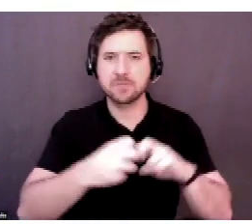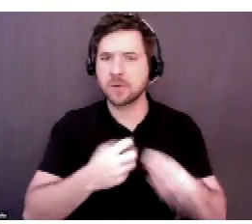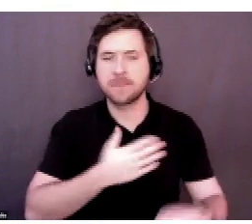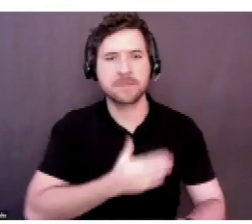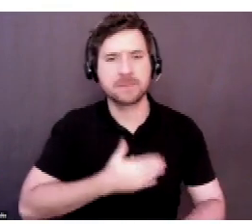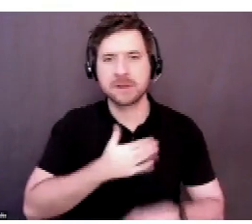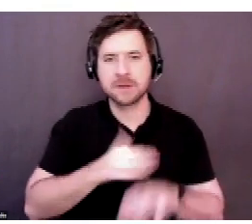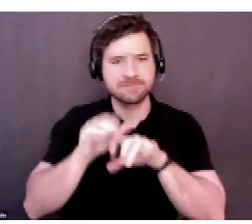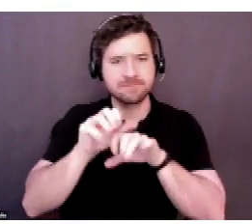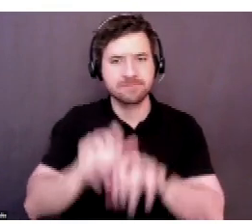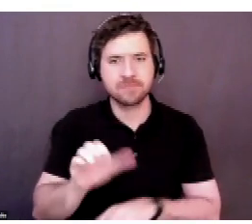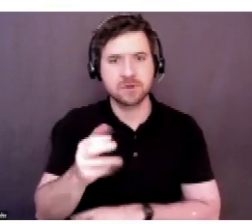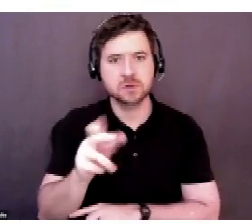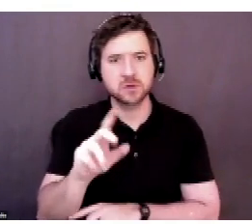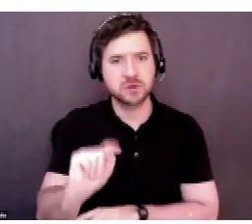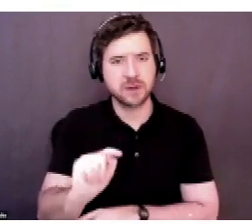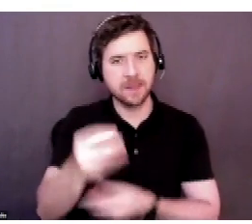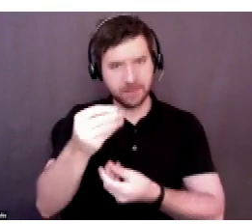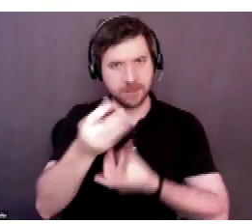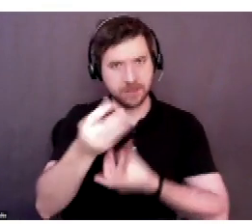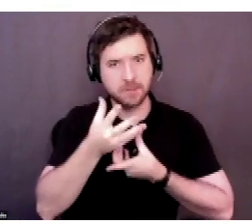our tech support folks should be able to help